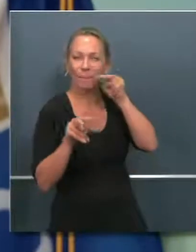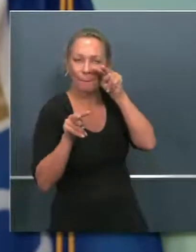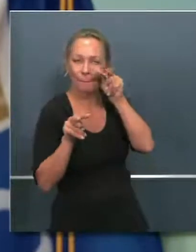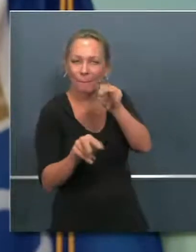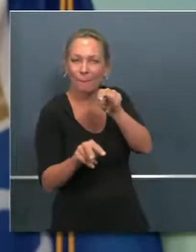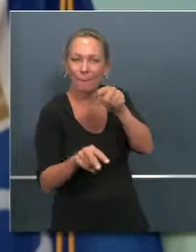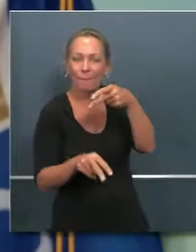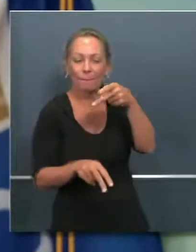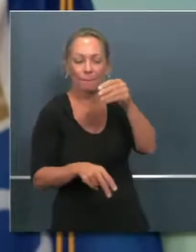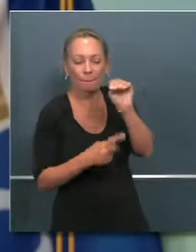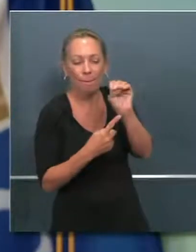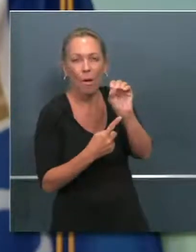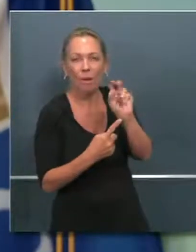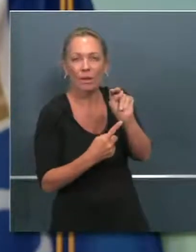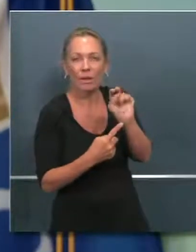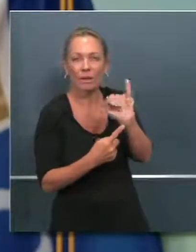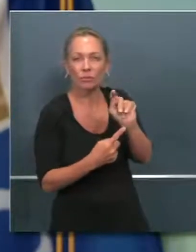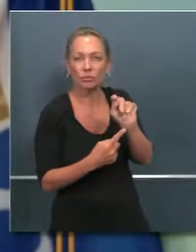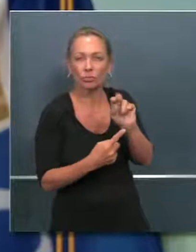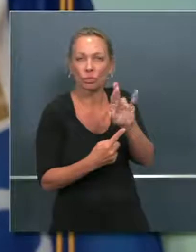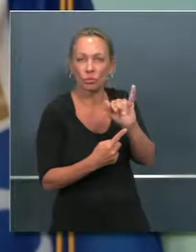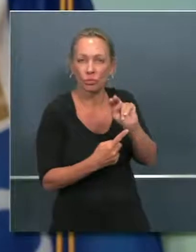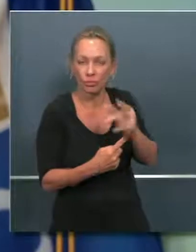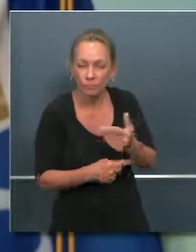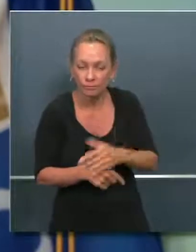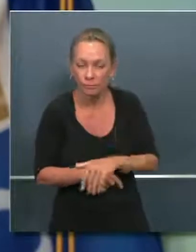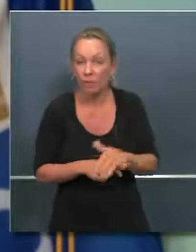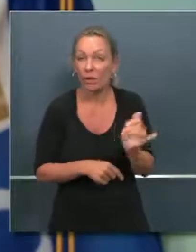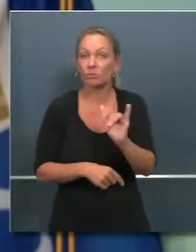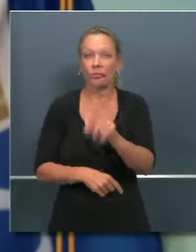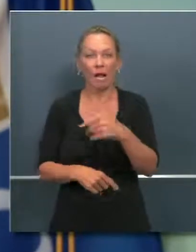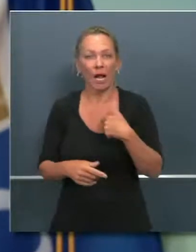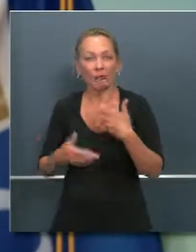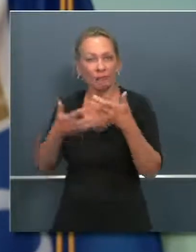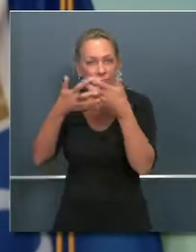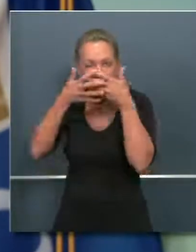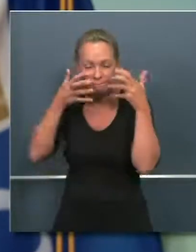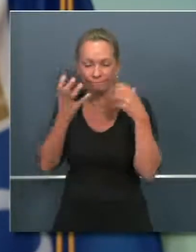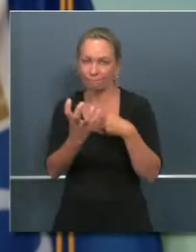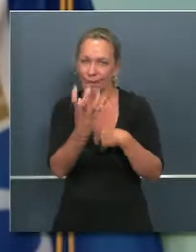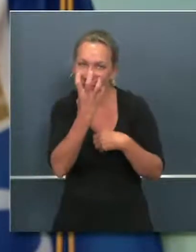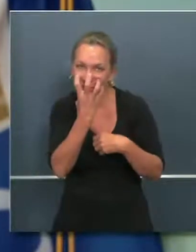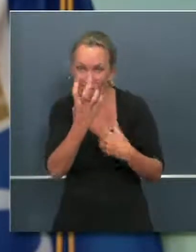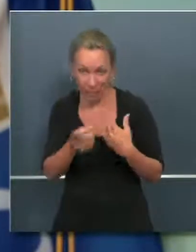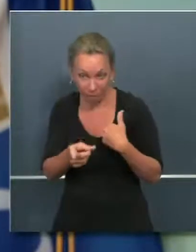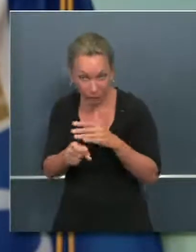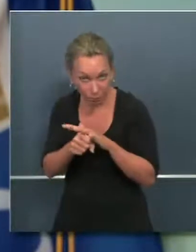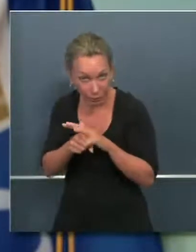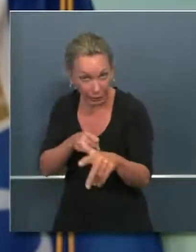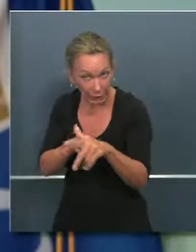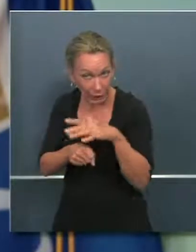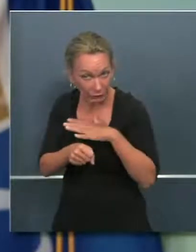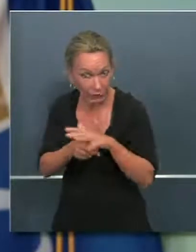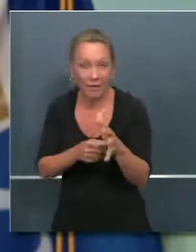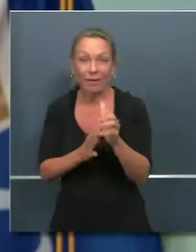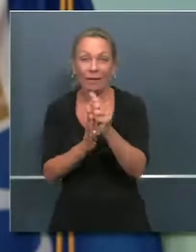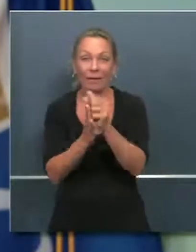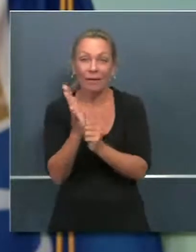not just face mass but gowns and gloves and the like we also had responsible responsibilities